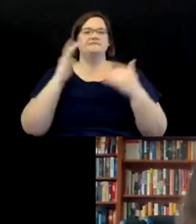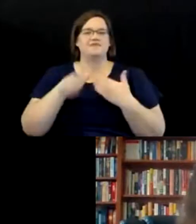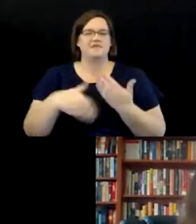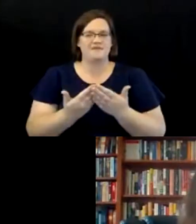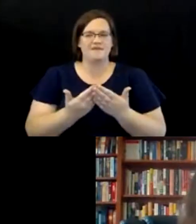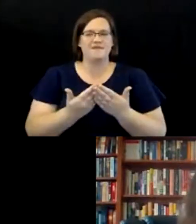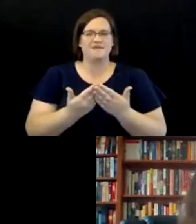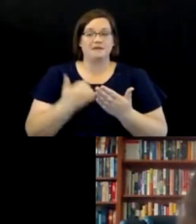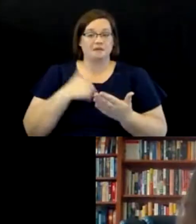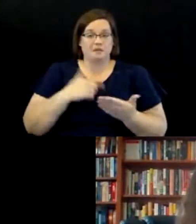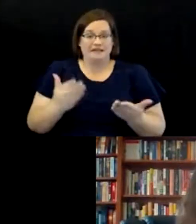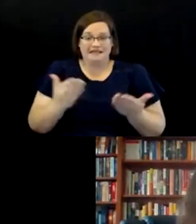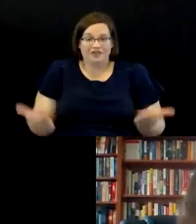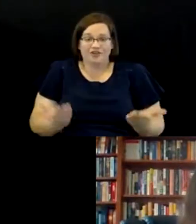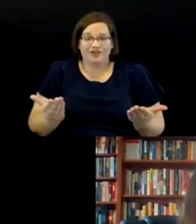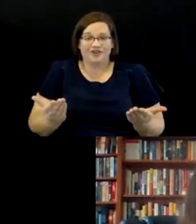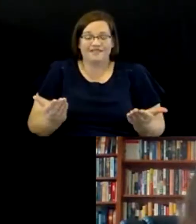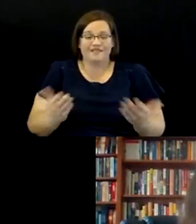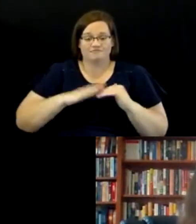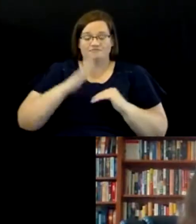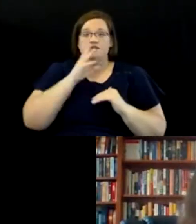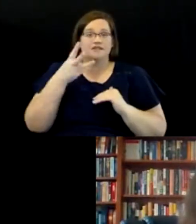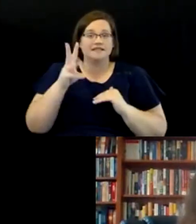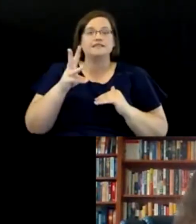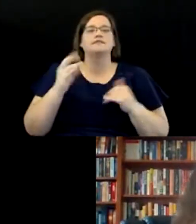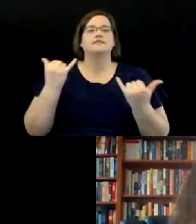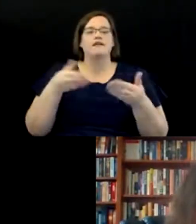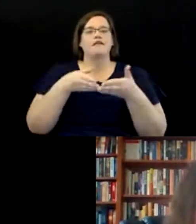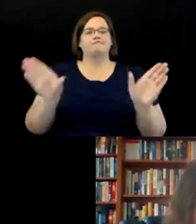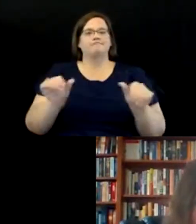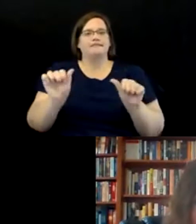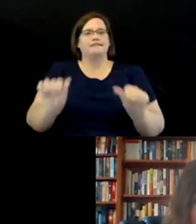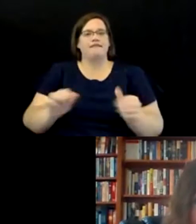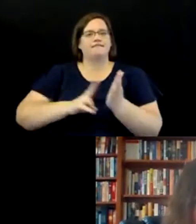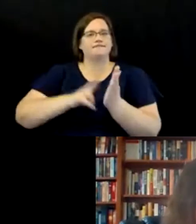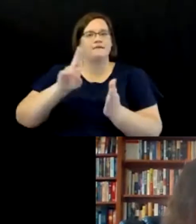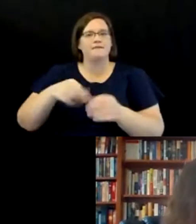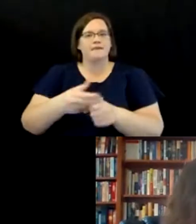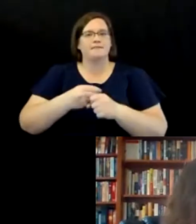we're here. Everyone over the age of 16 is now eligible. So that's a big milestone.